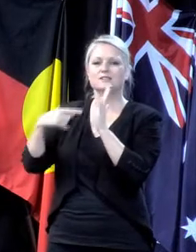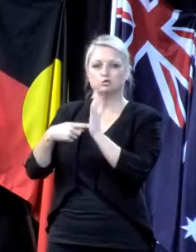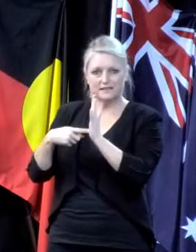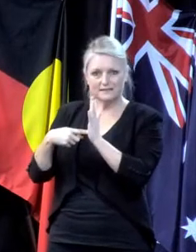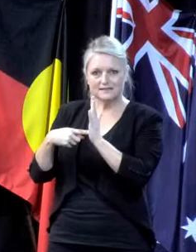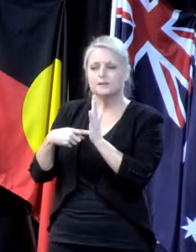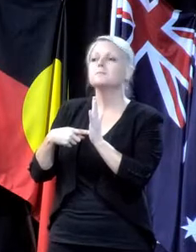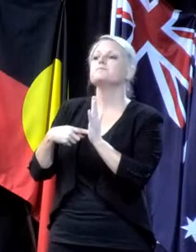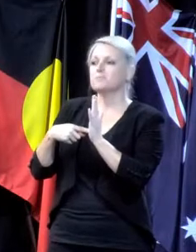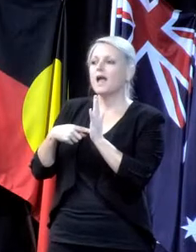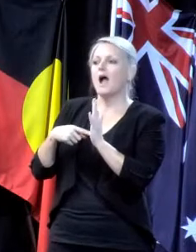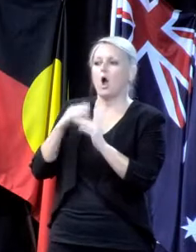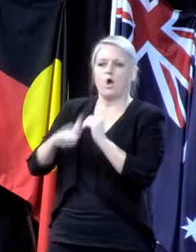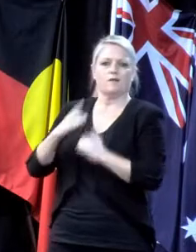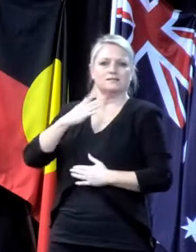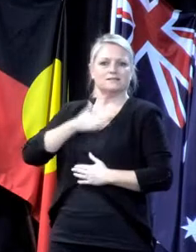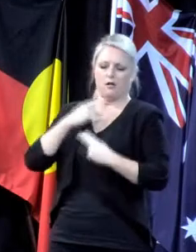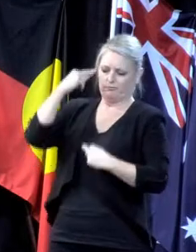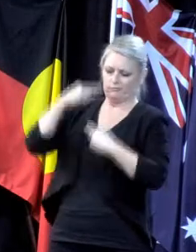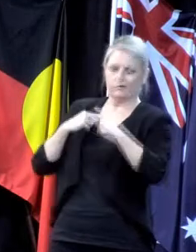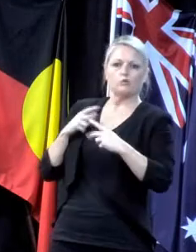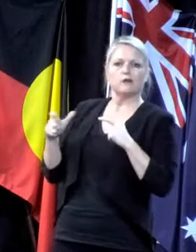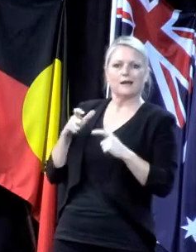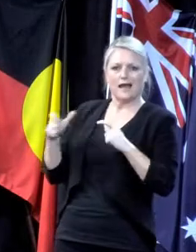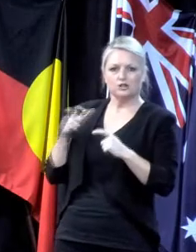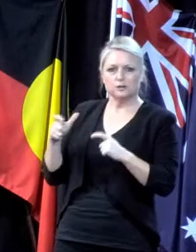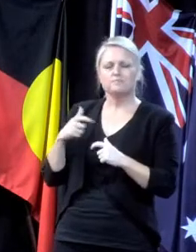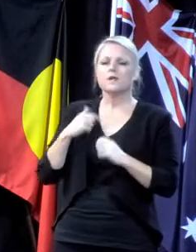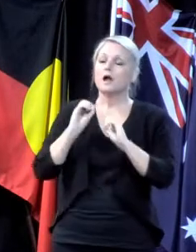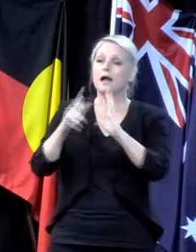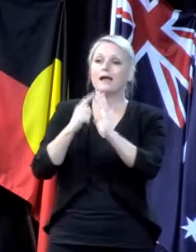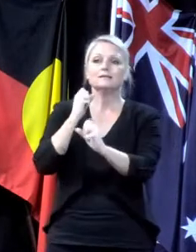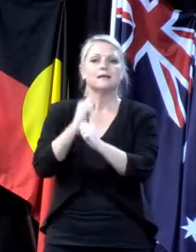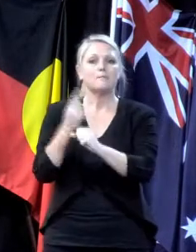And I'd particularly like to talk about a student who has Tourette's and has anxiety.